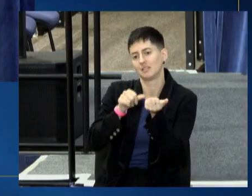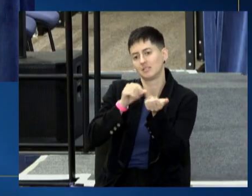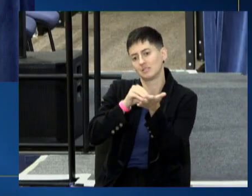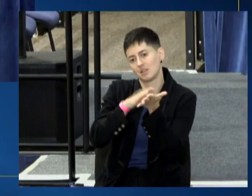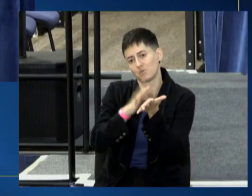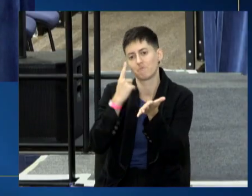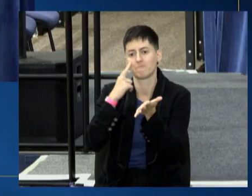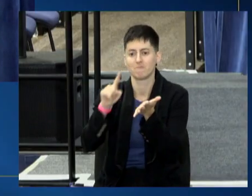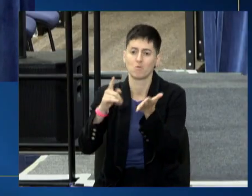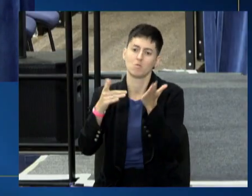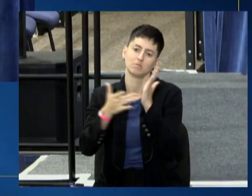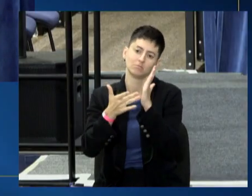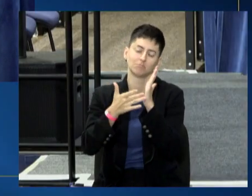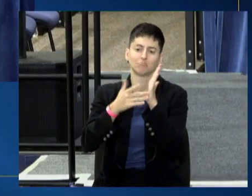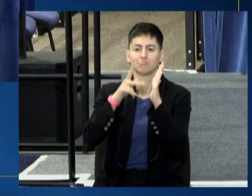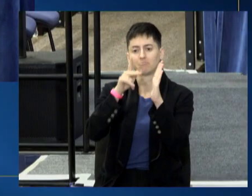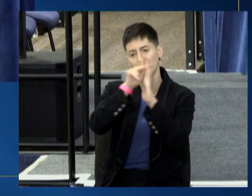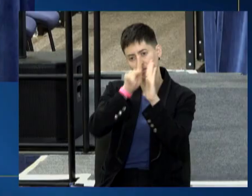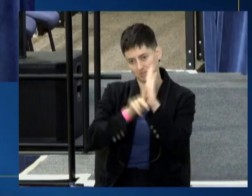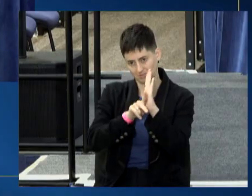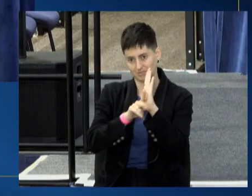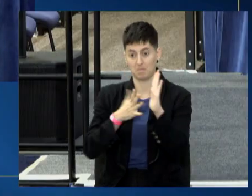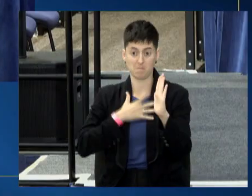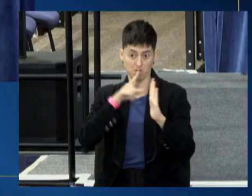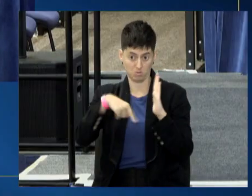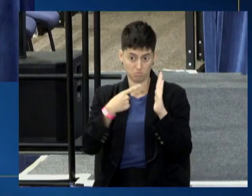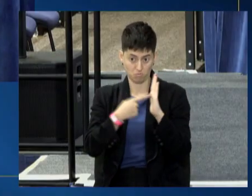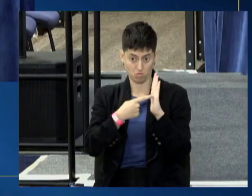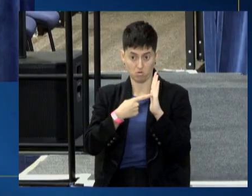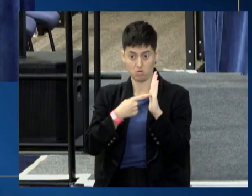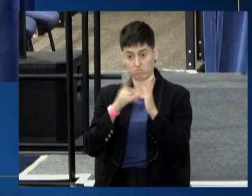My role with an organization known as CancerX is I get to serve as a federal